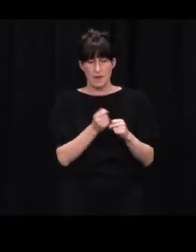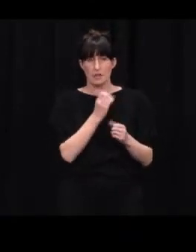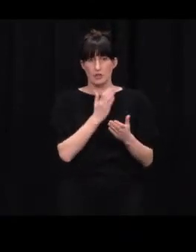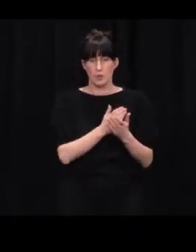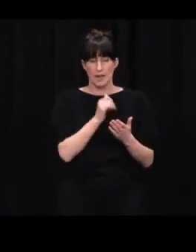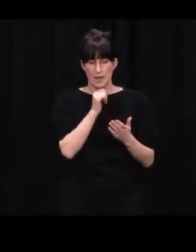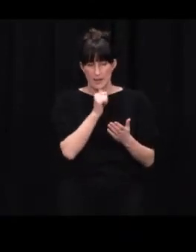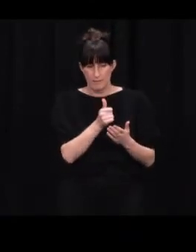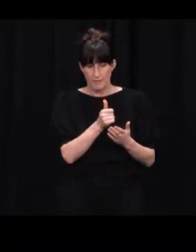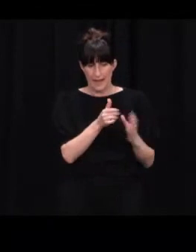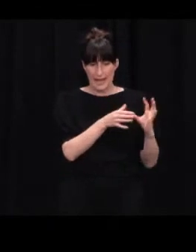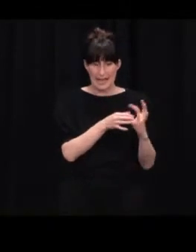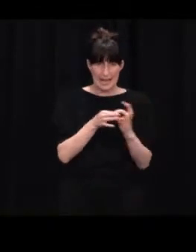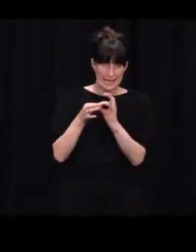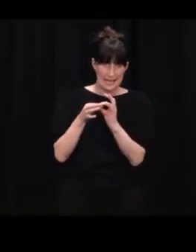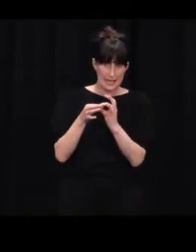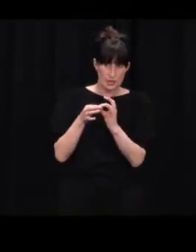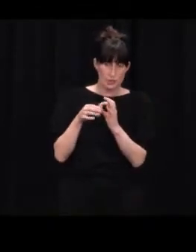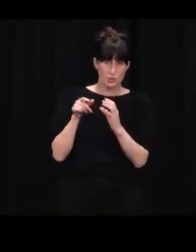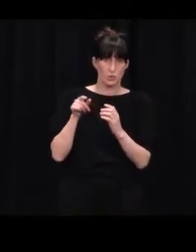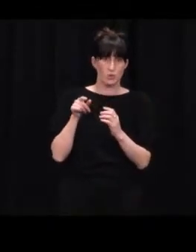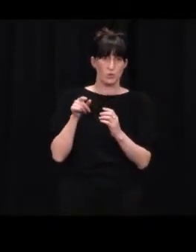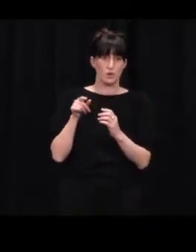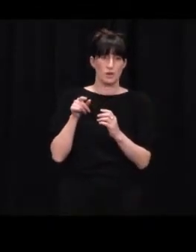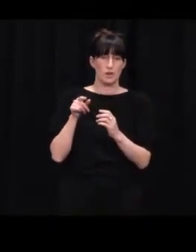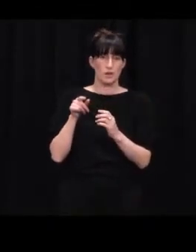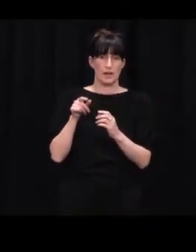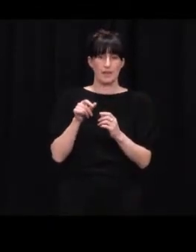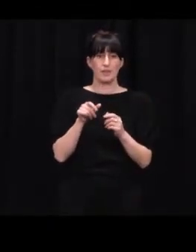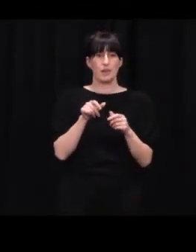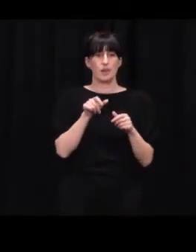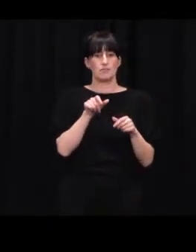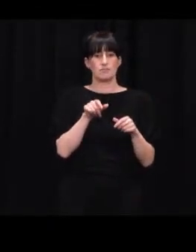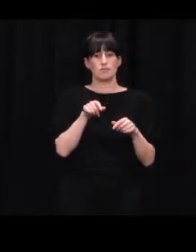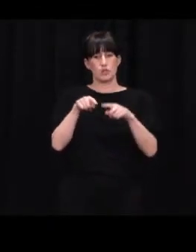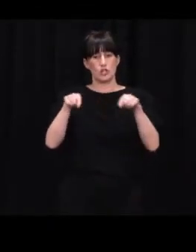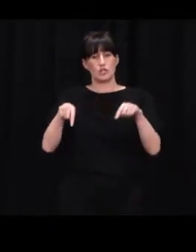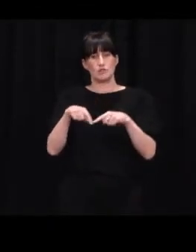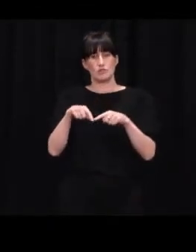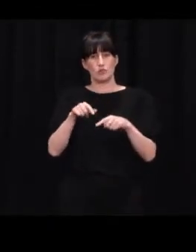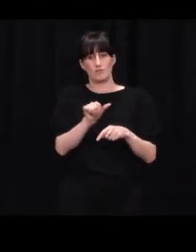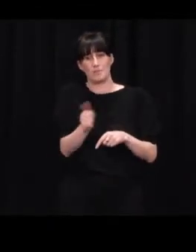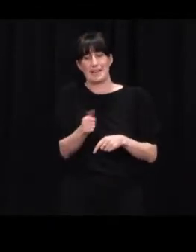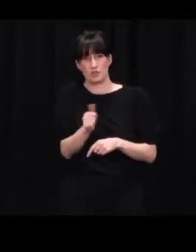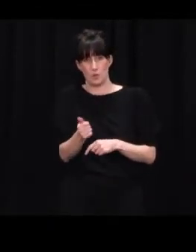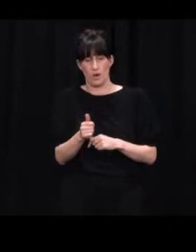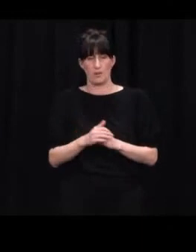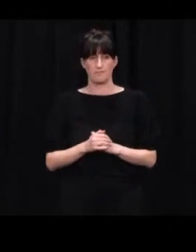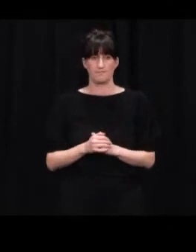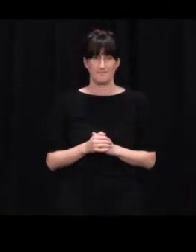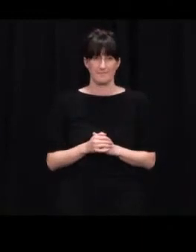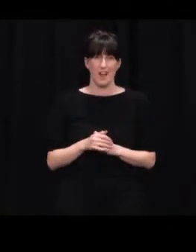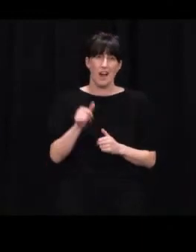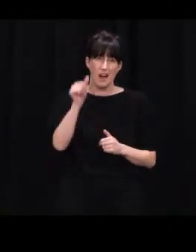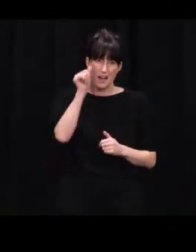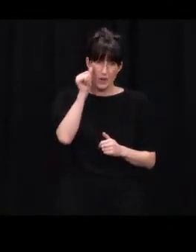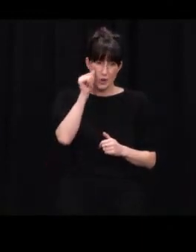CCTV footage and running the whole genome sequencing on these three new cases that is due later with today and that